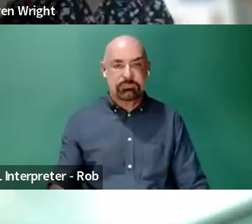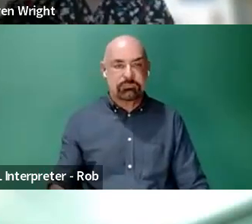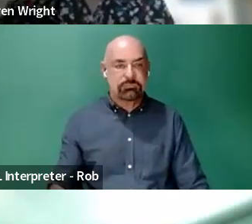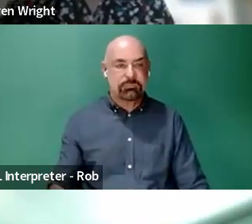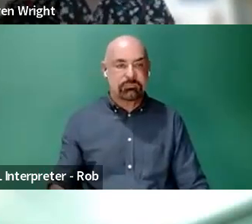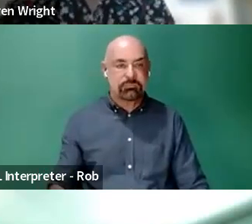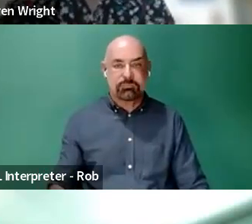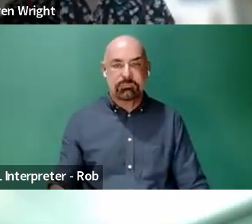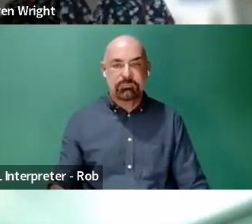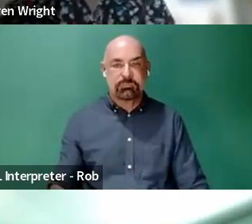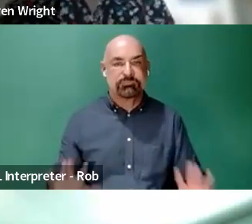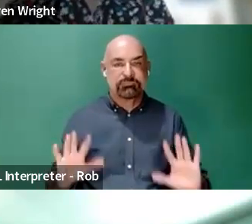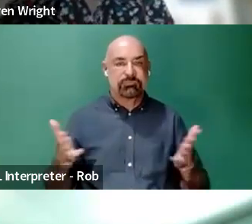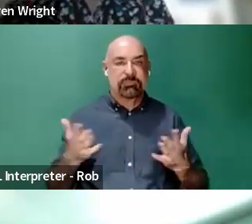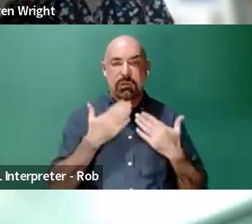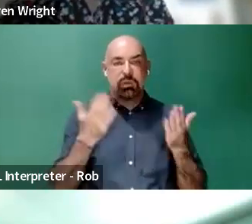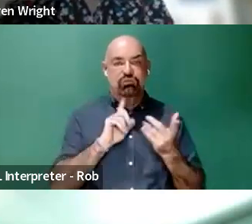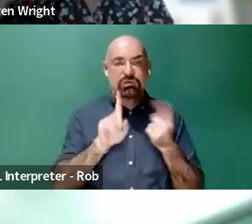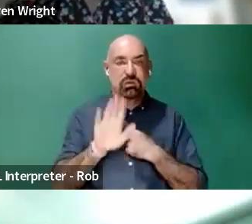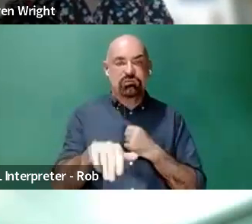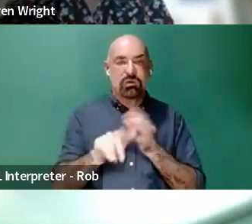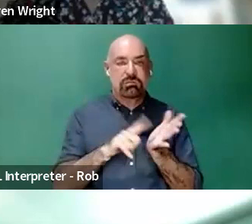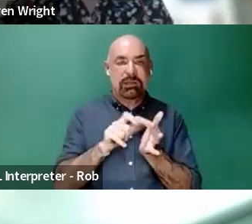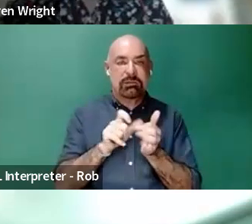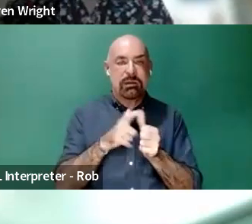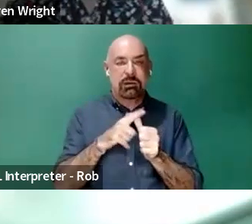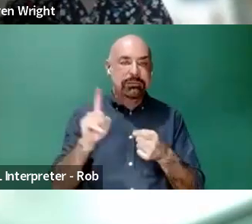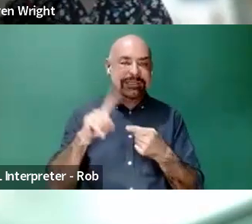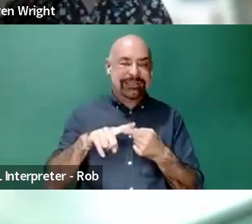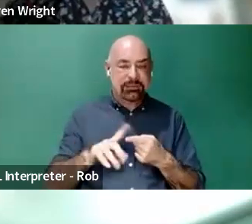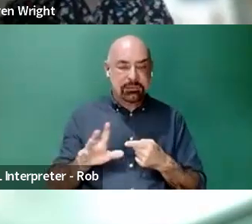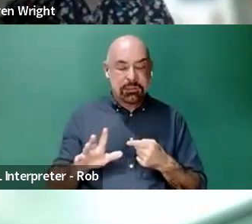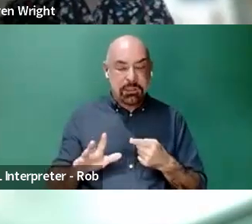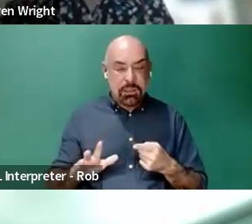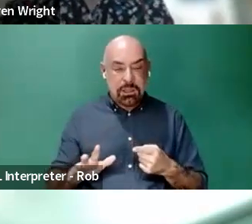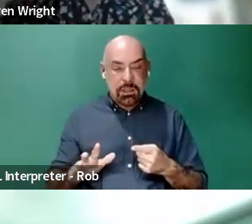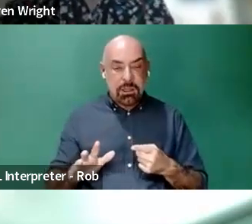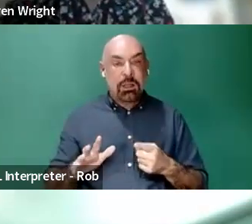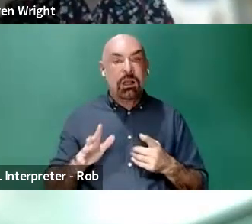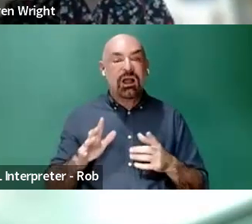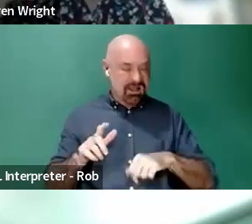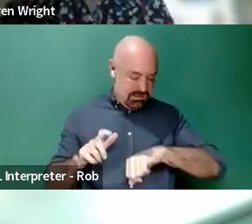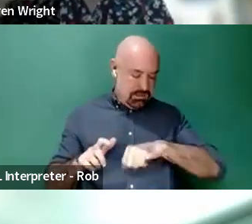Not getting any response, so maybe that's gone? And we are wrapping up at 3 o'clock.